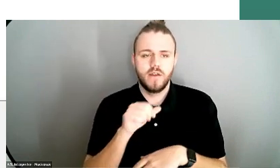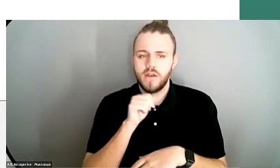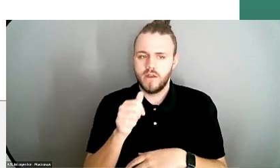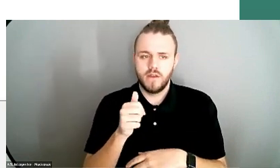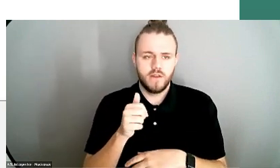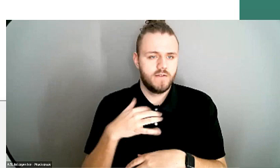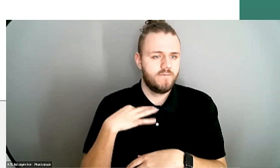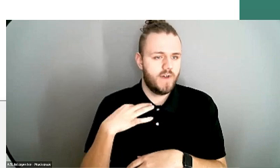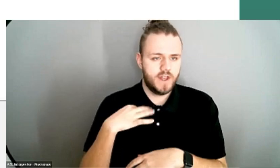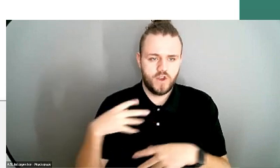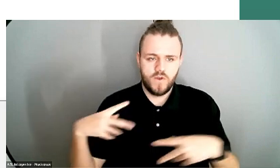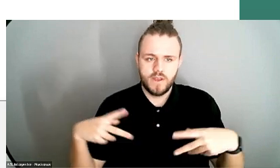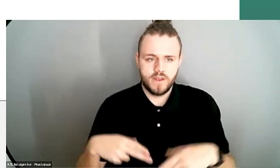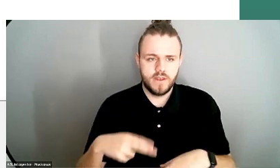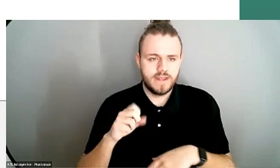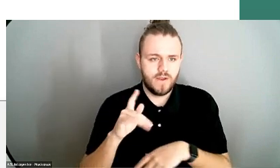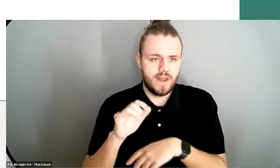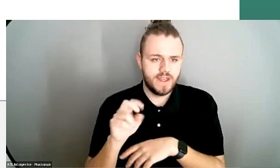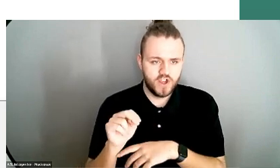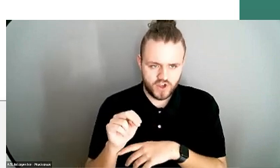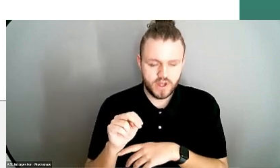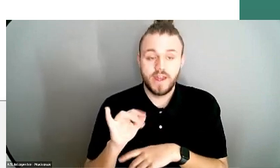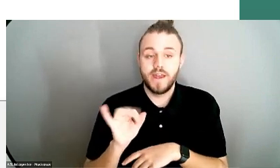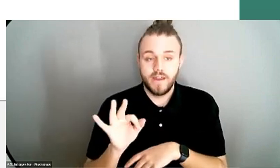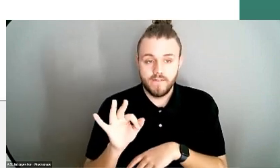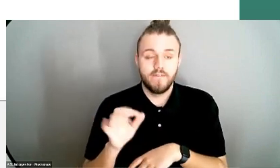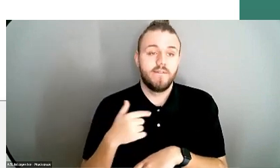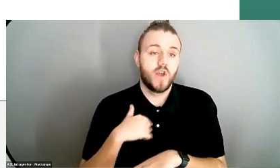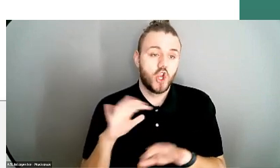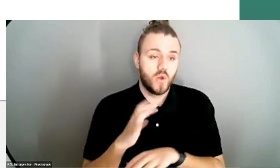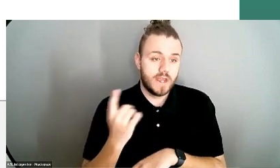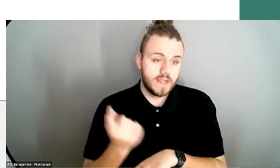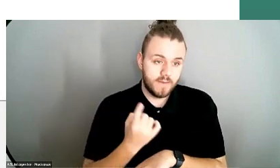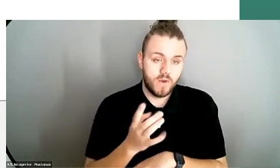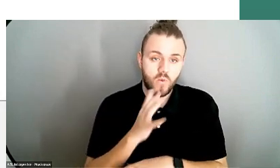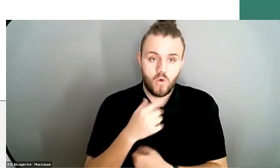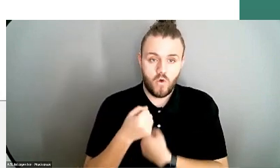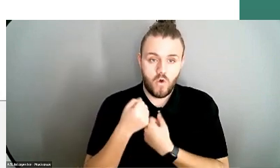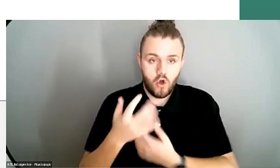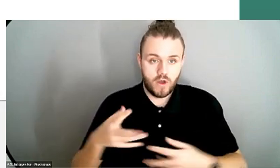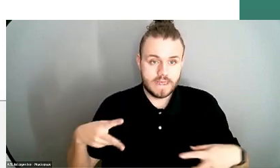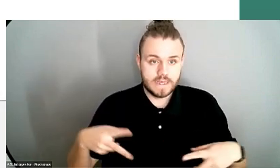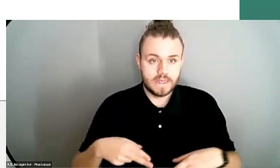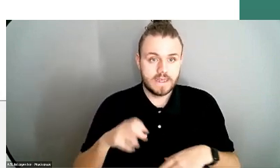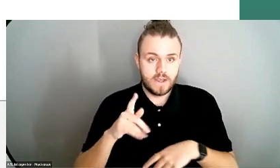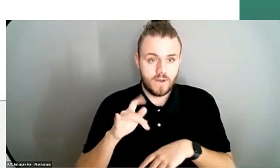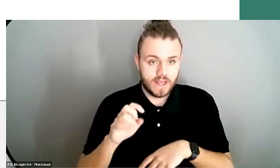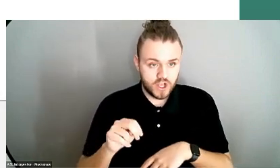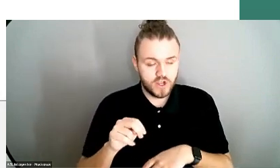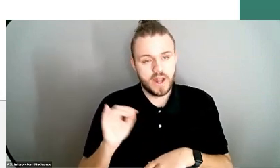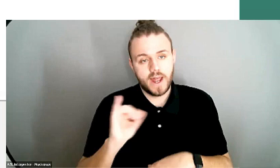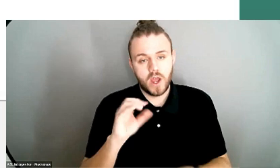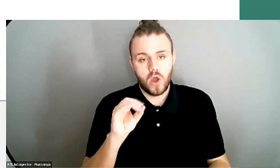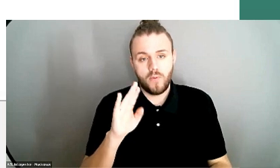Obviously, if you are doing something that would cause sterilization such as an ablation or a hysterectomy,